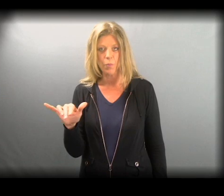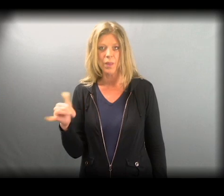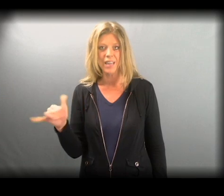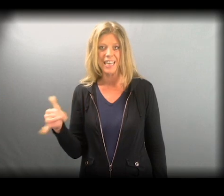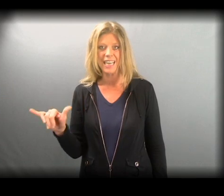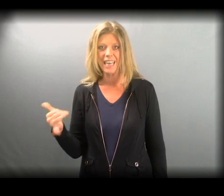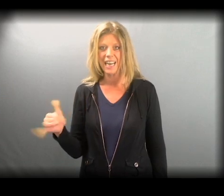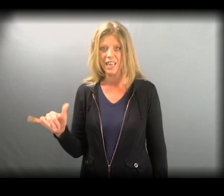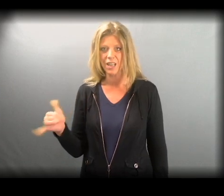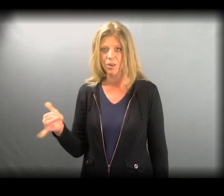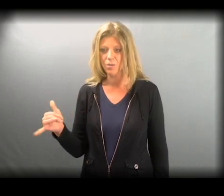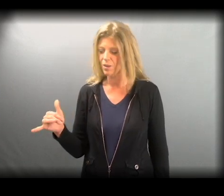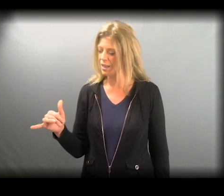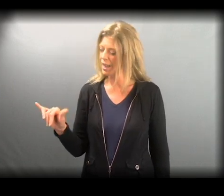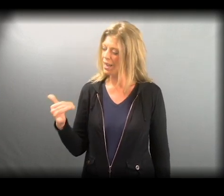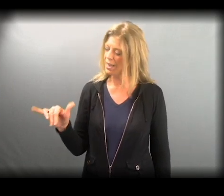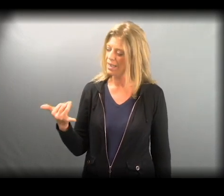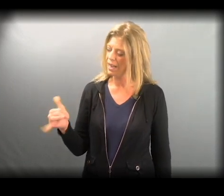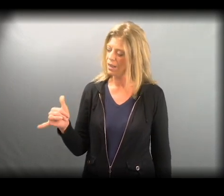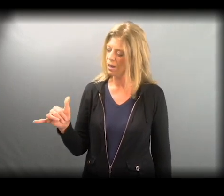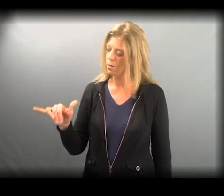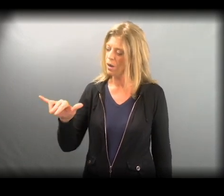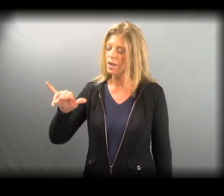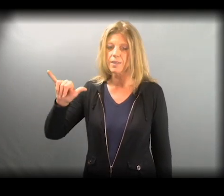YELLOW